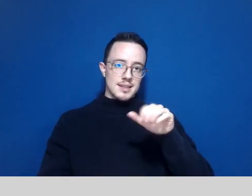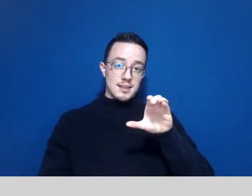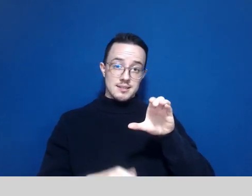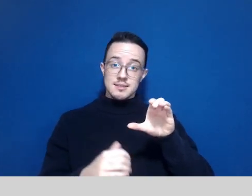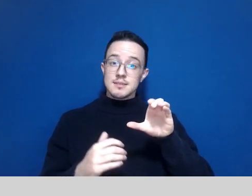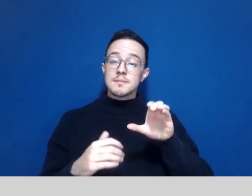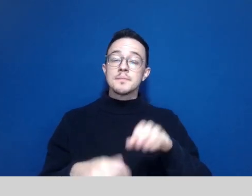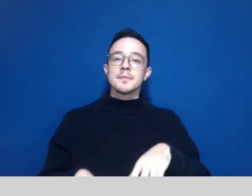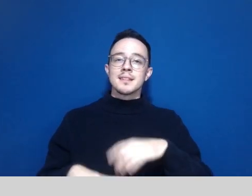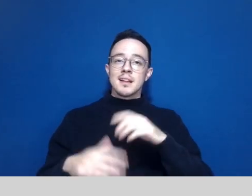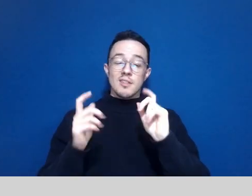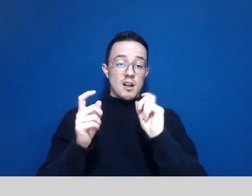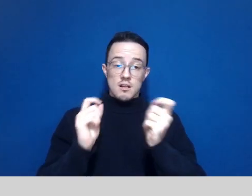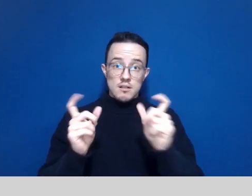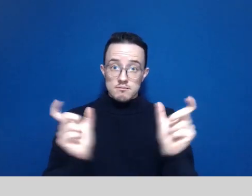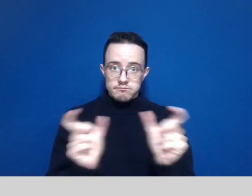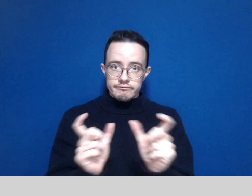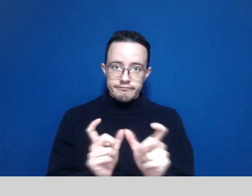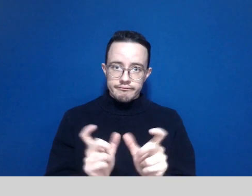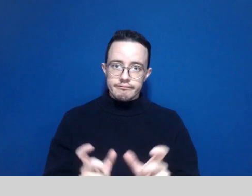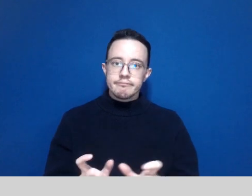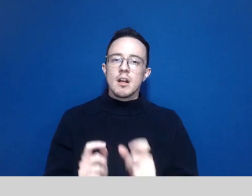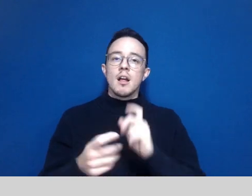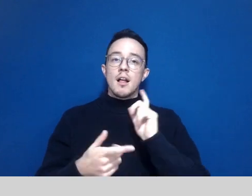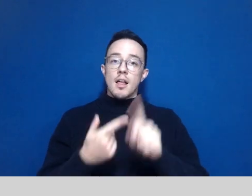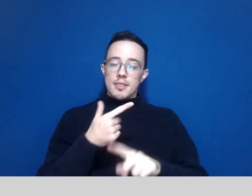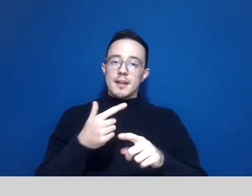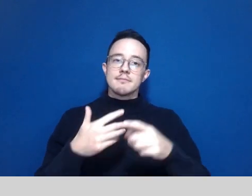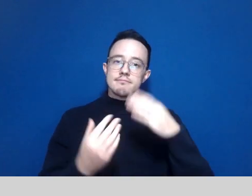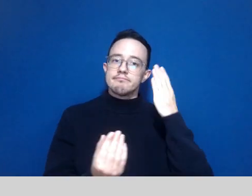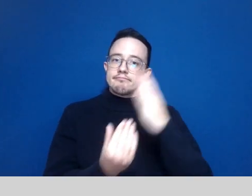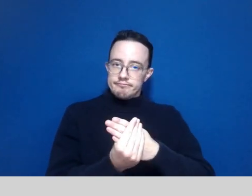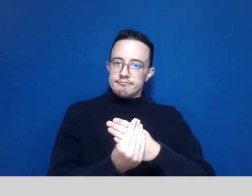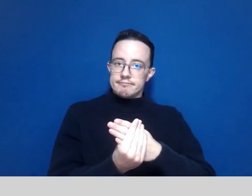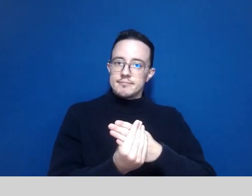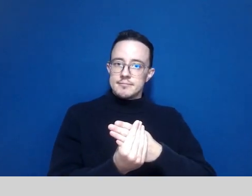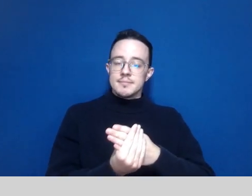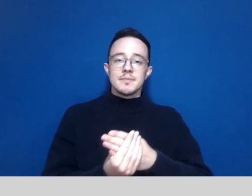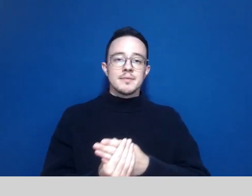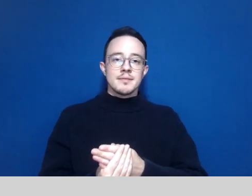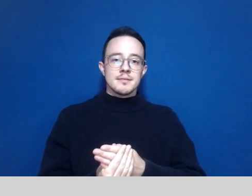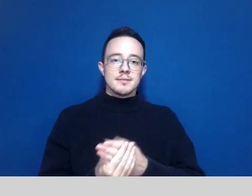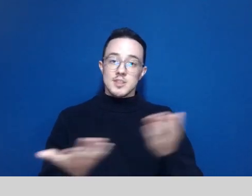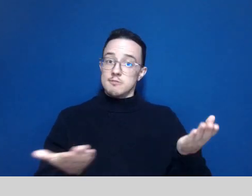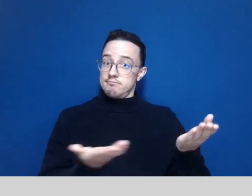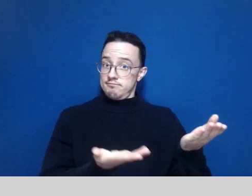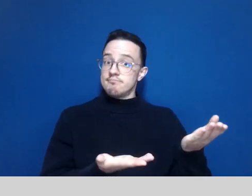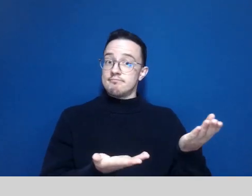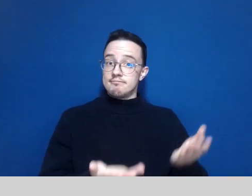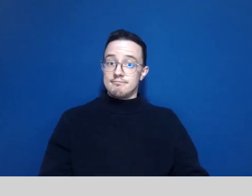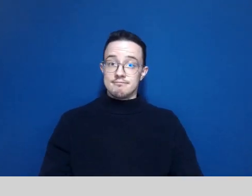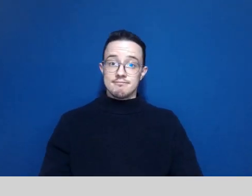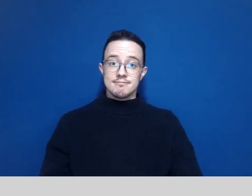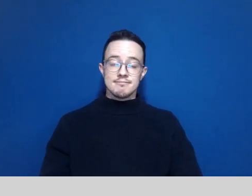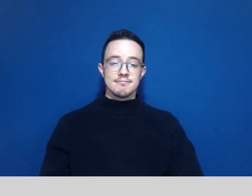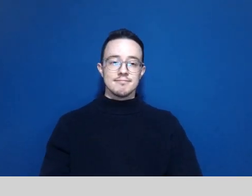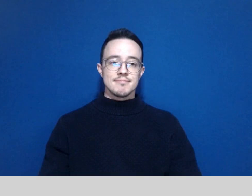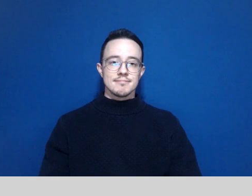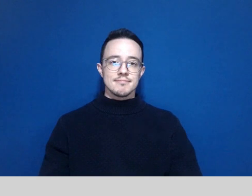is to append all of this to our file. And that's what this is, is this is literally just index,